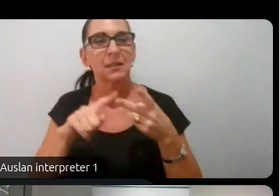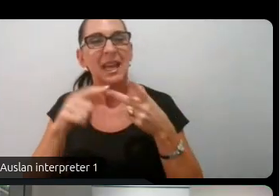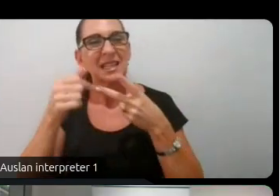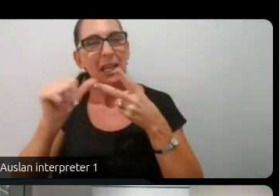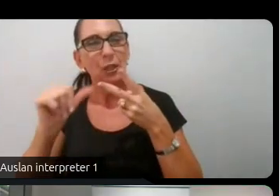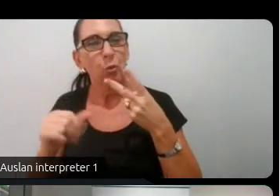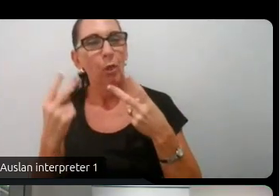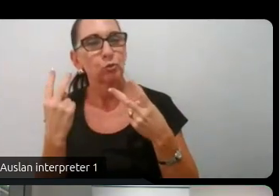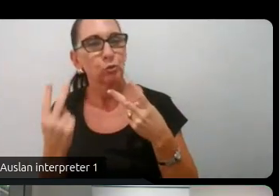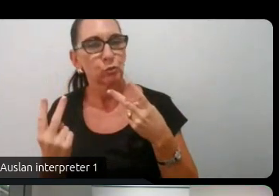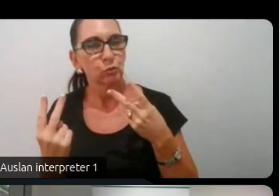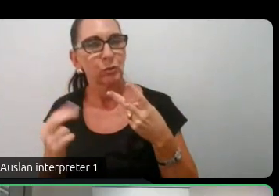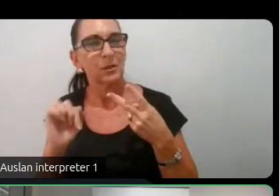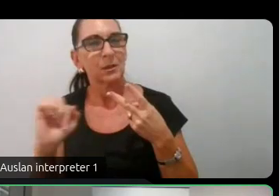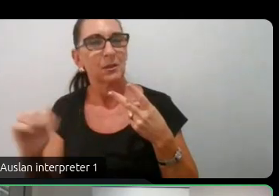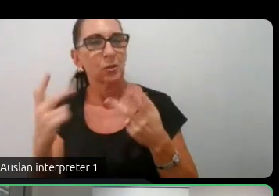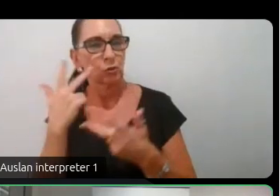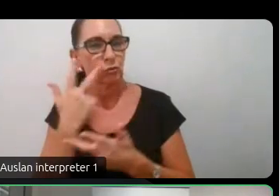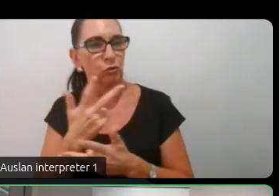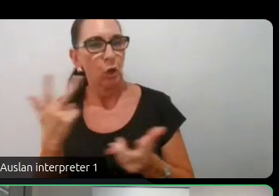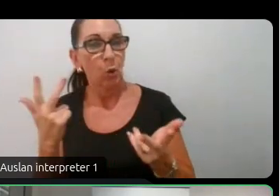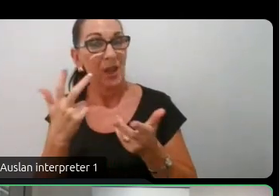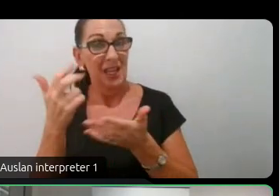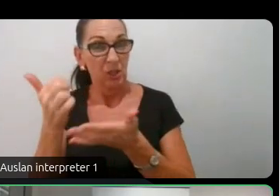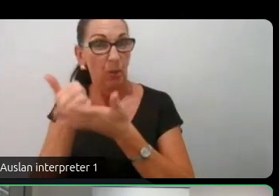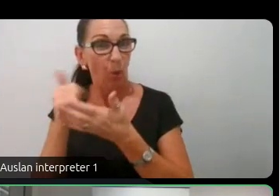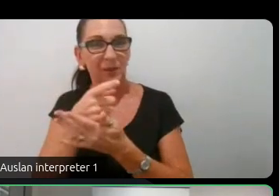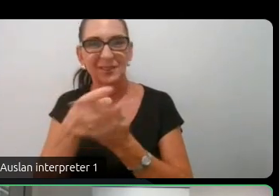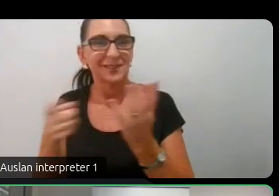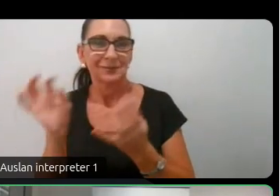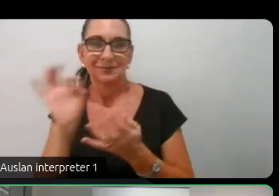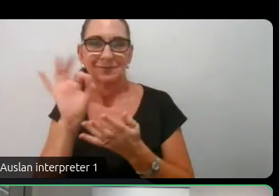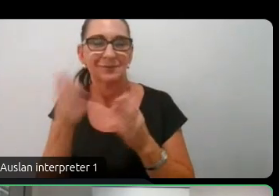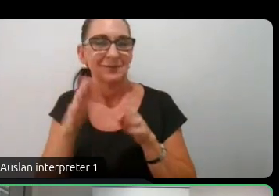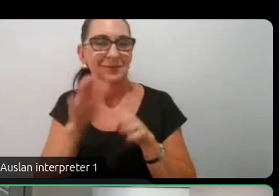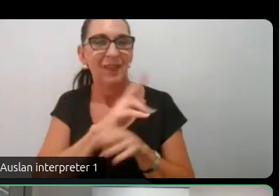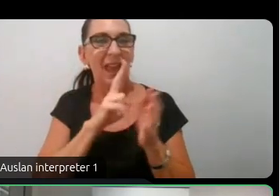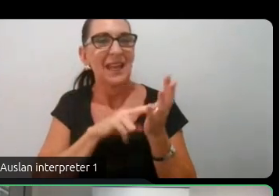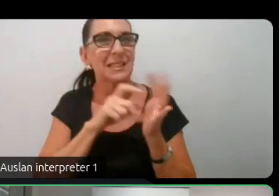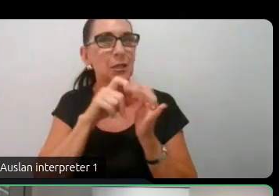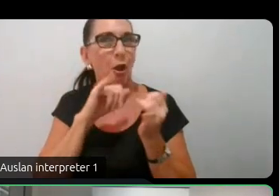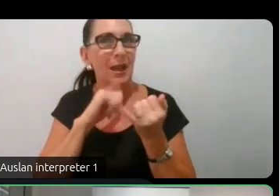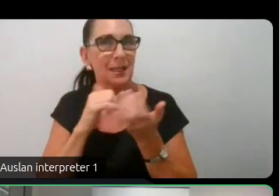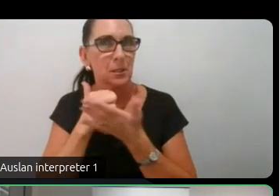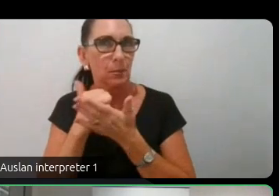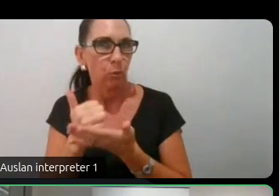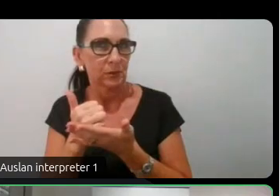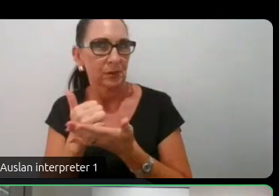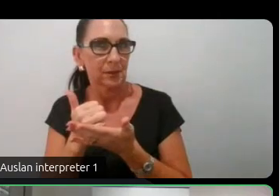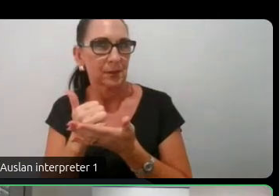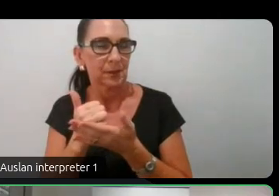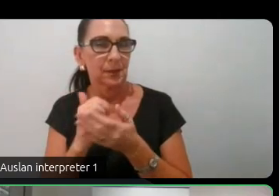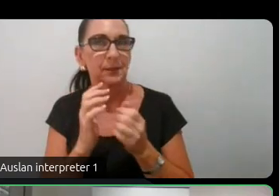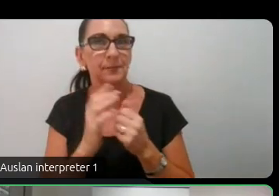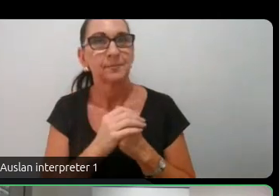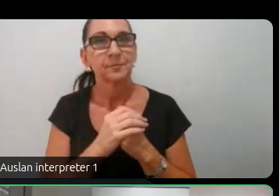um which outlines which supports are generally not NDIS supports. Um the NDIA also has some